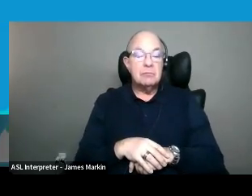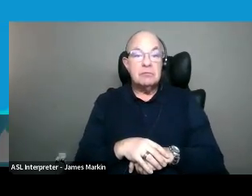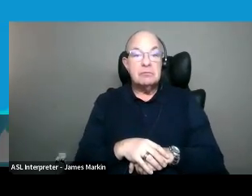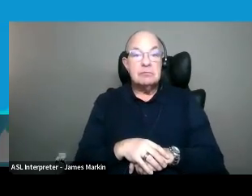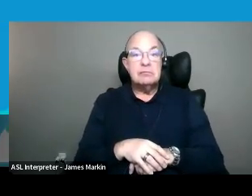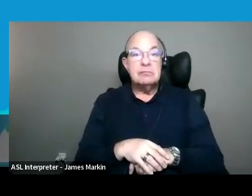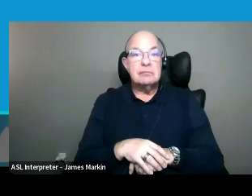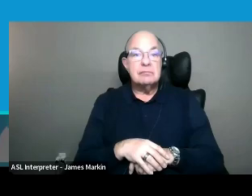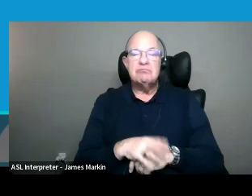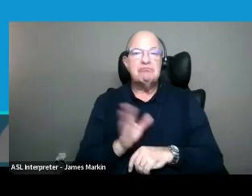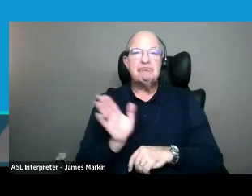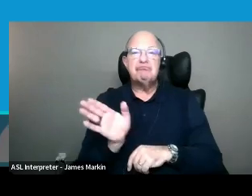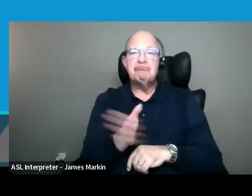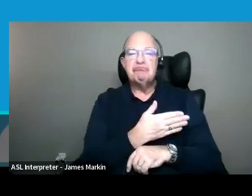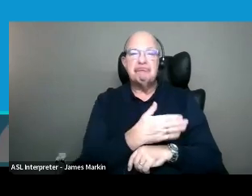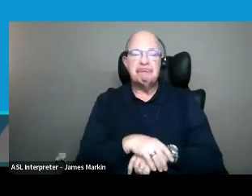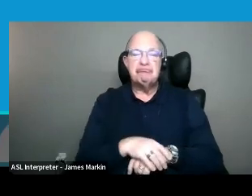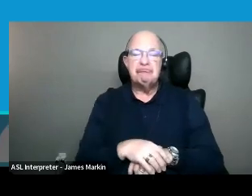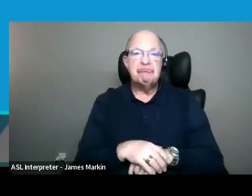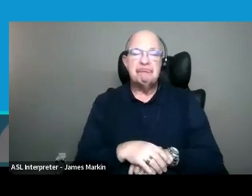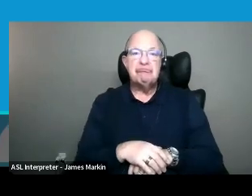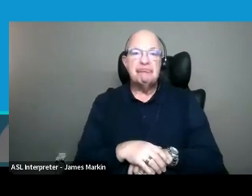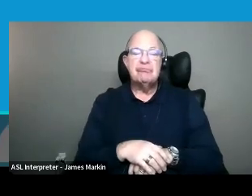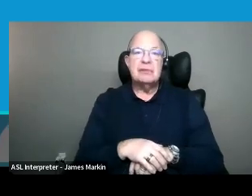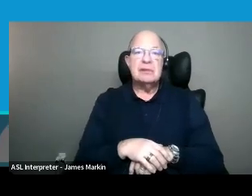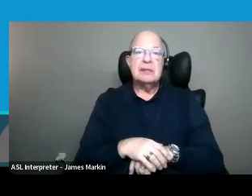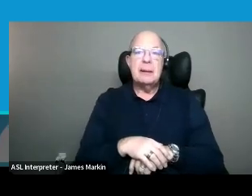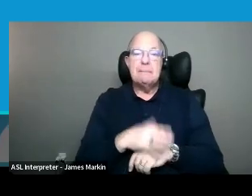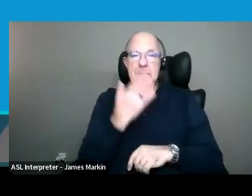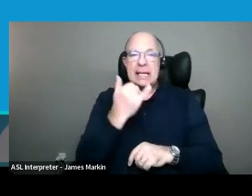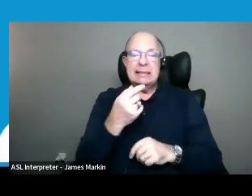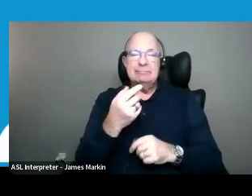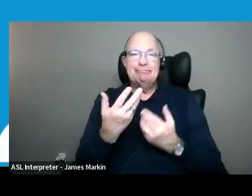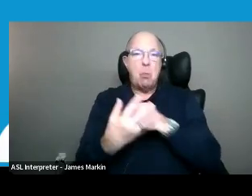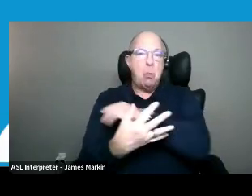Melissa Wong (she/her), SPT: No, I don't think… I think we'll skip the video just in case there's, Shannon Spencer (she/her): Yeah.